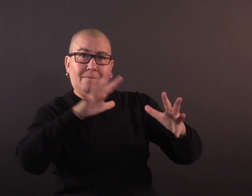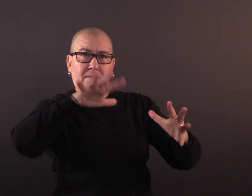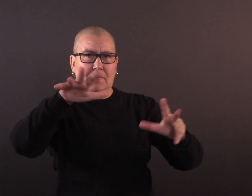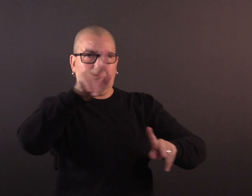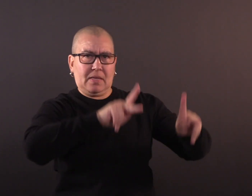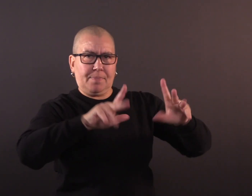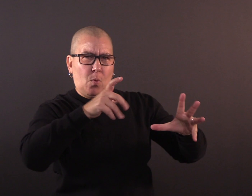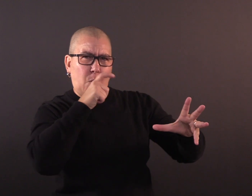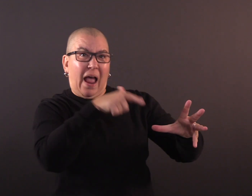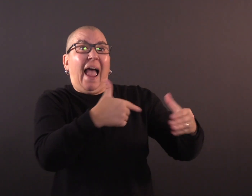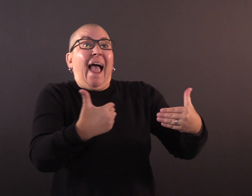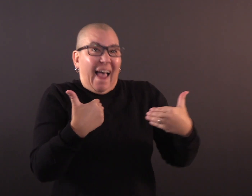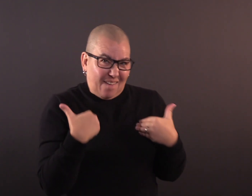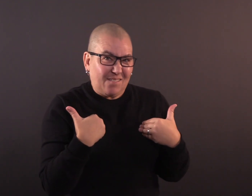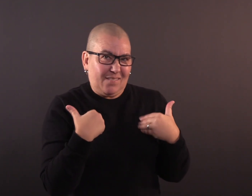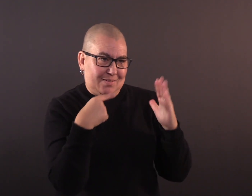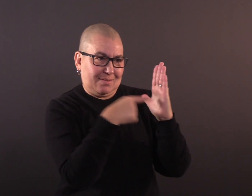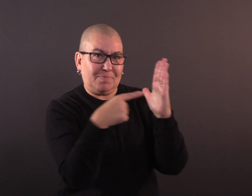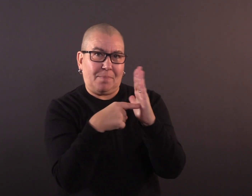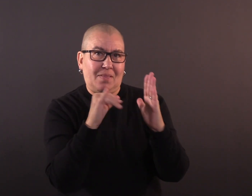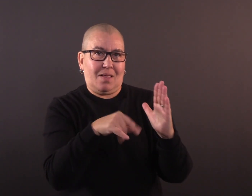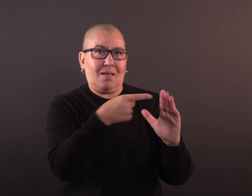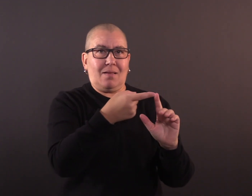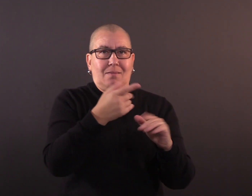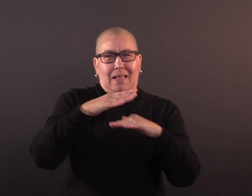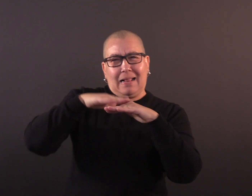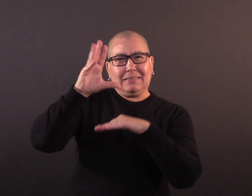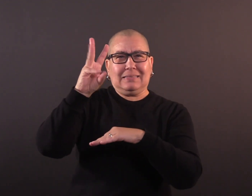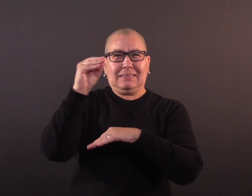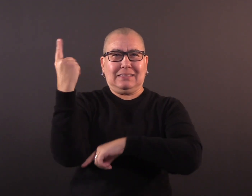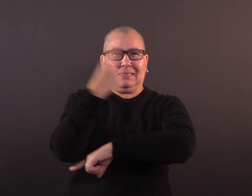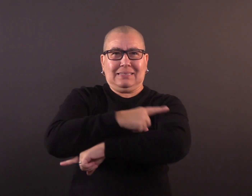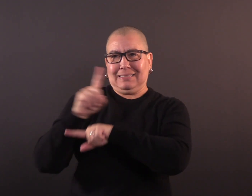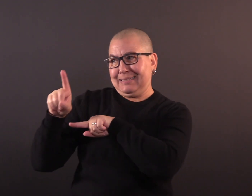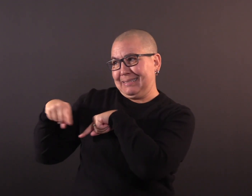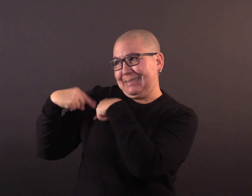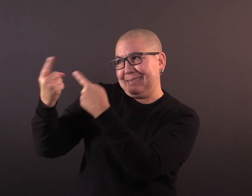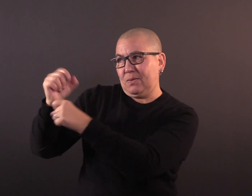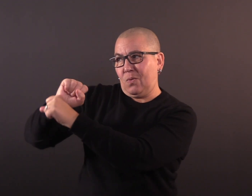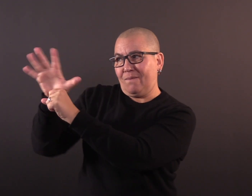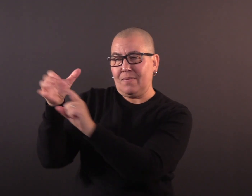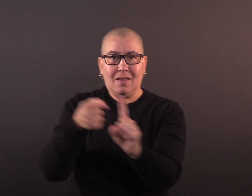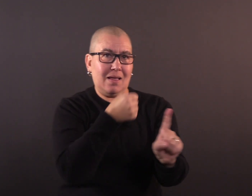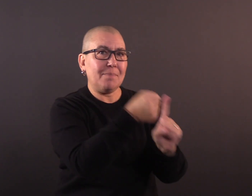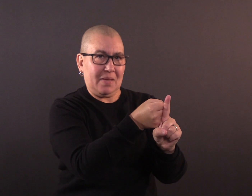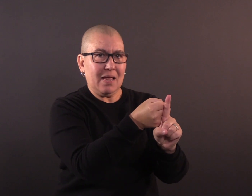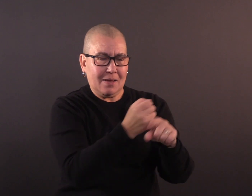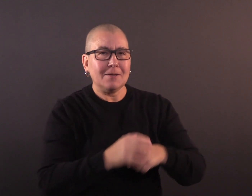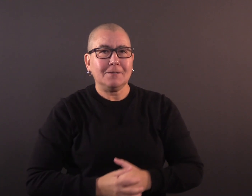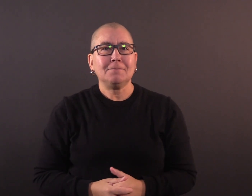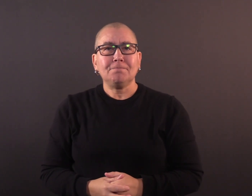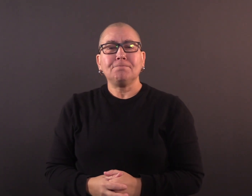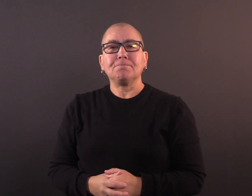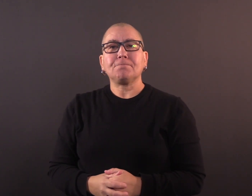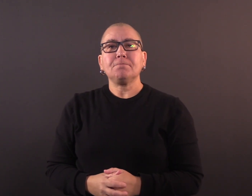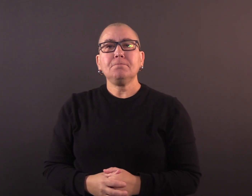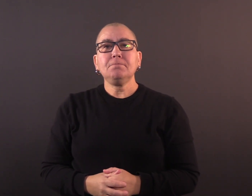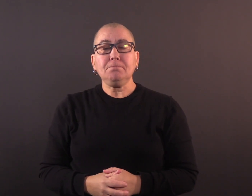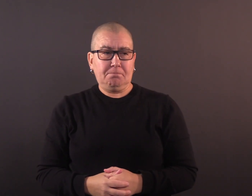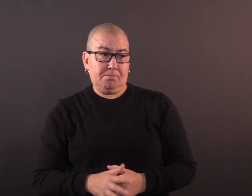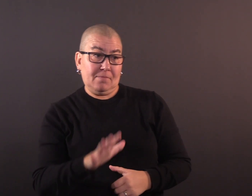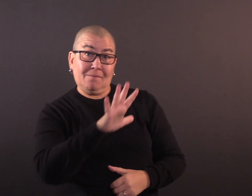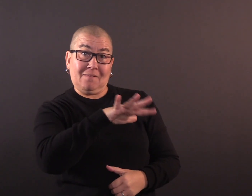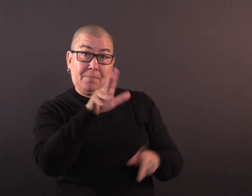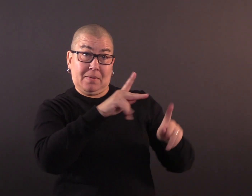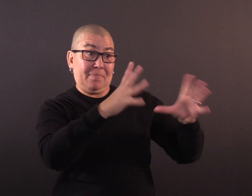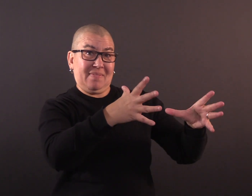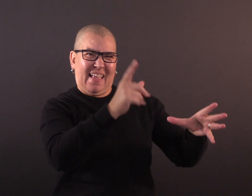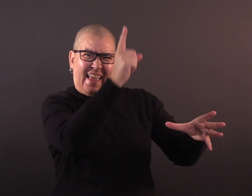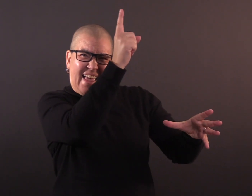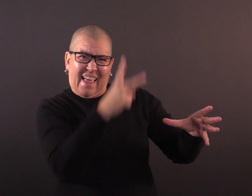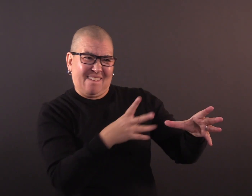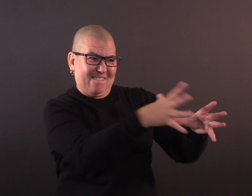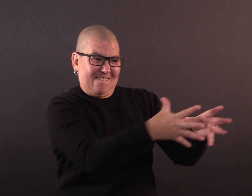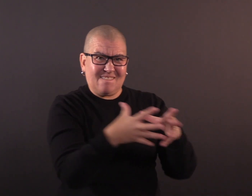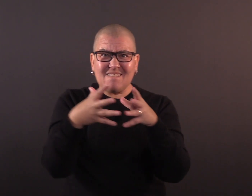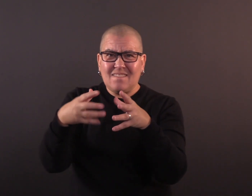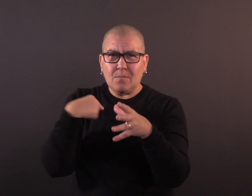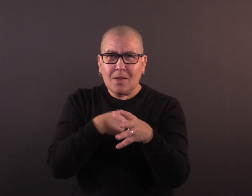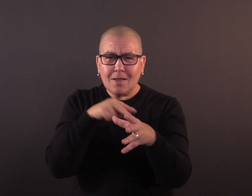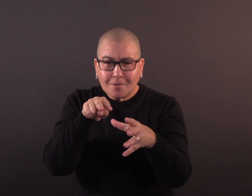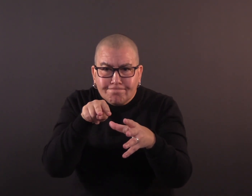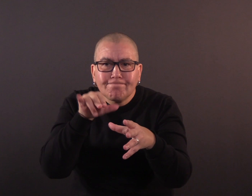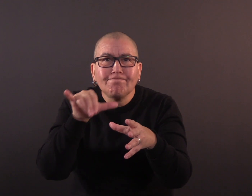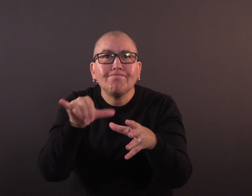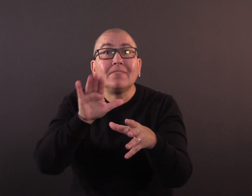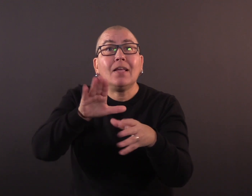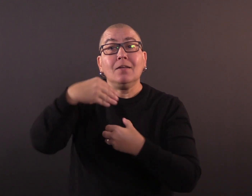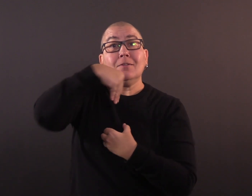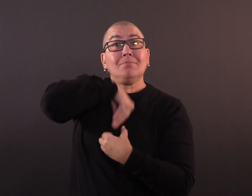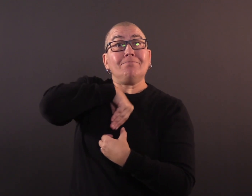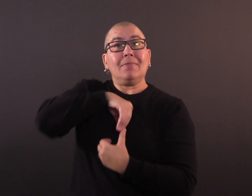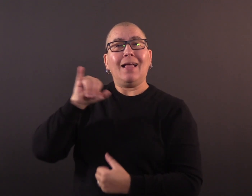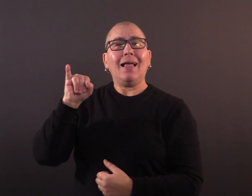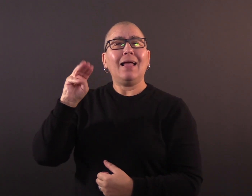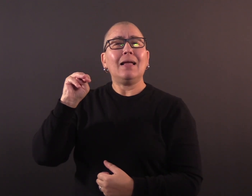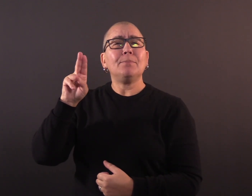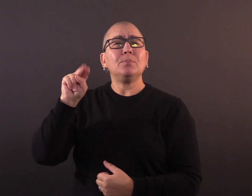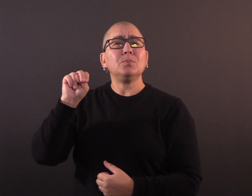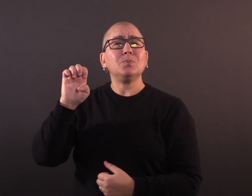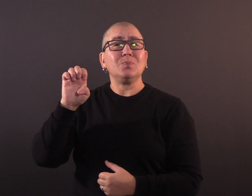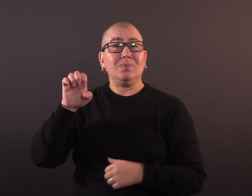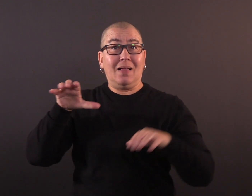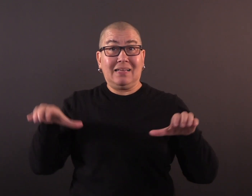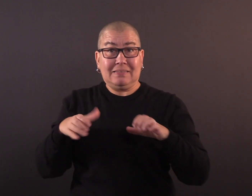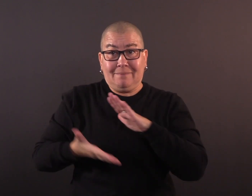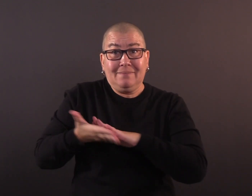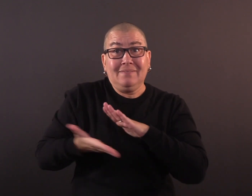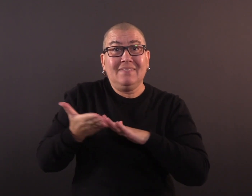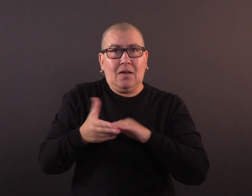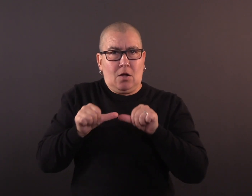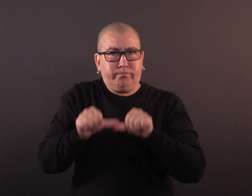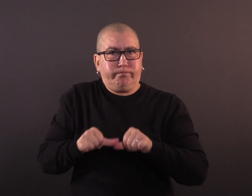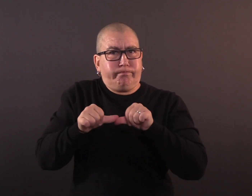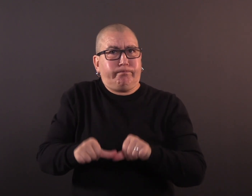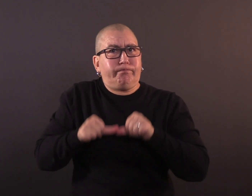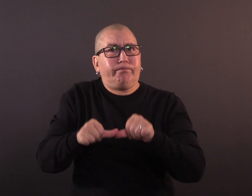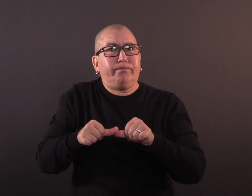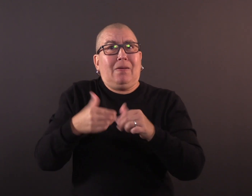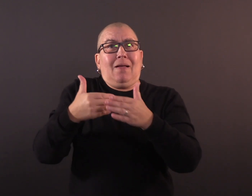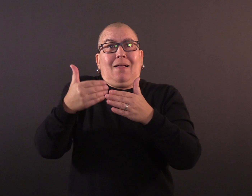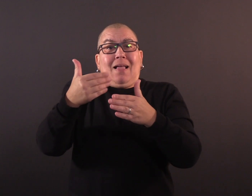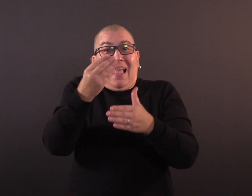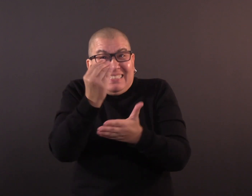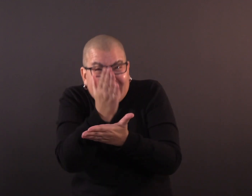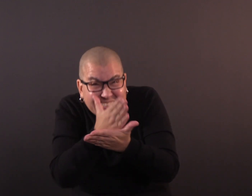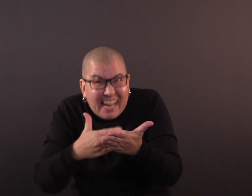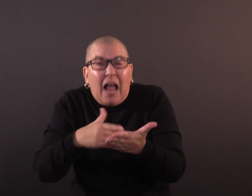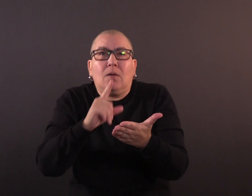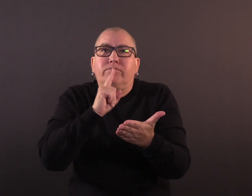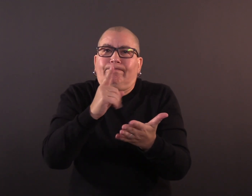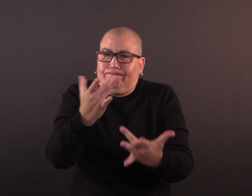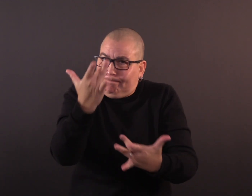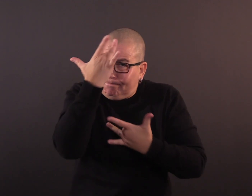at least 60 days after a COVID infection. "We saw persistent ongoing immune activation